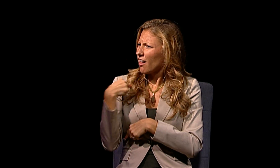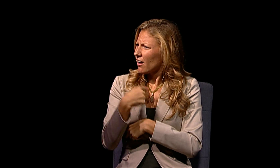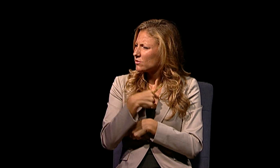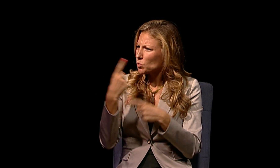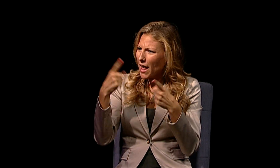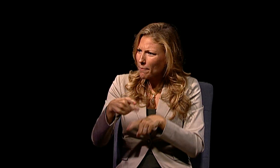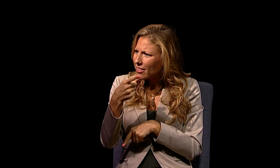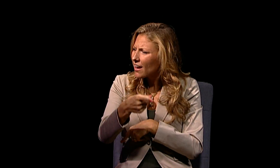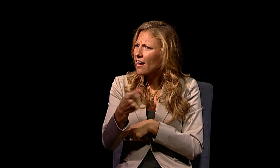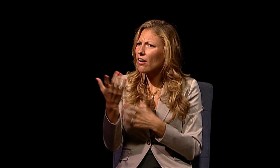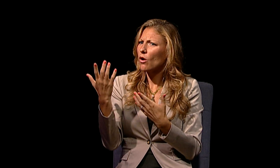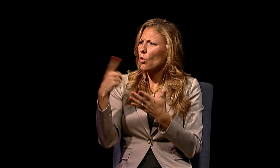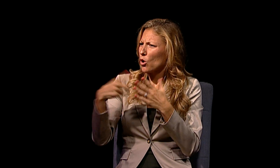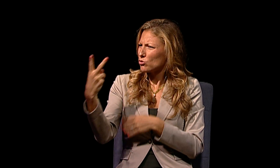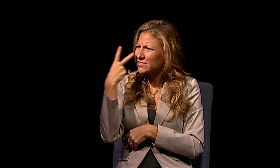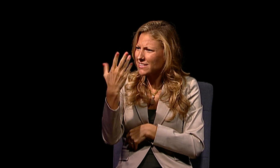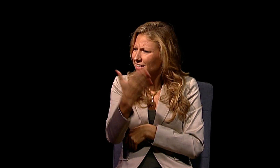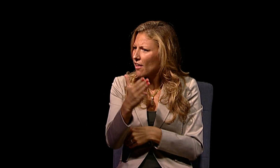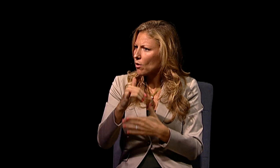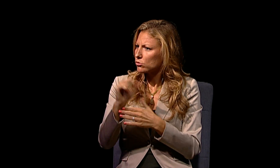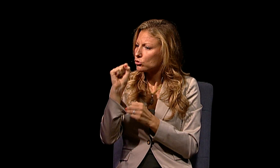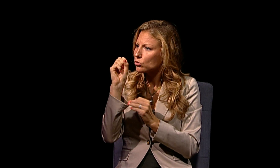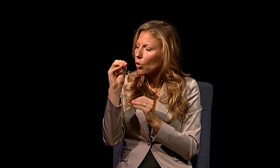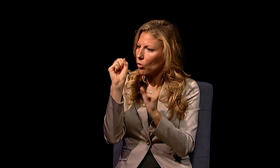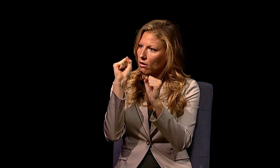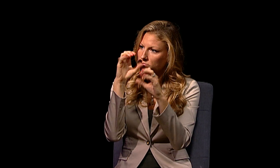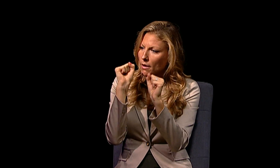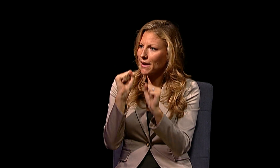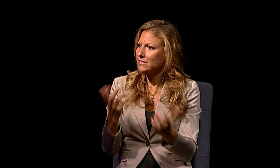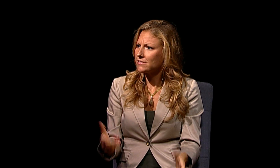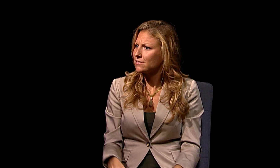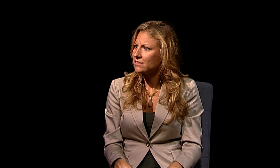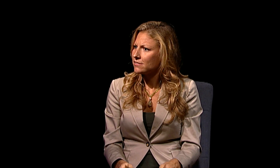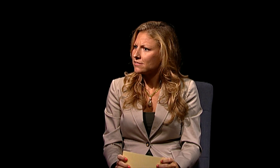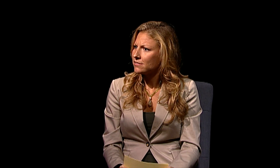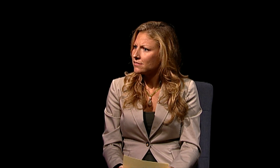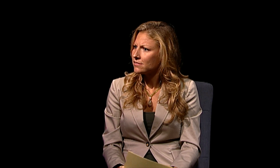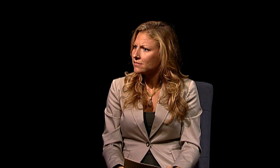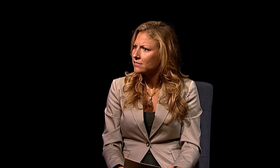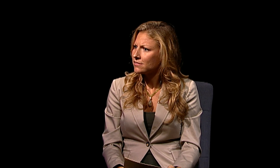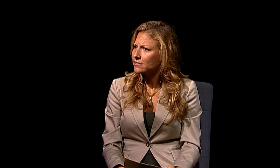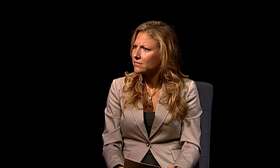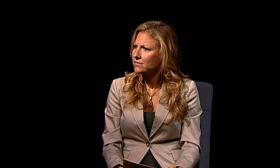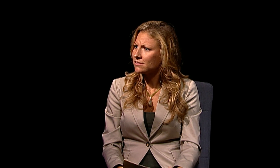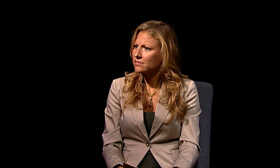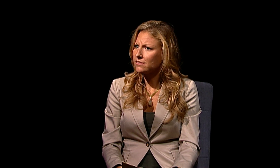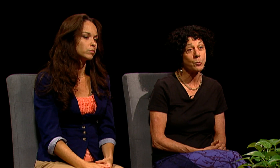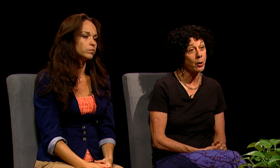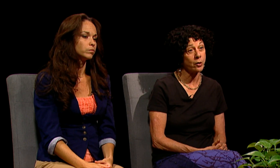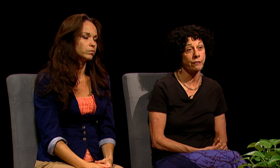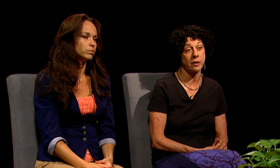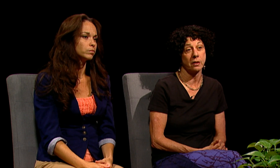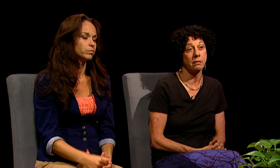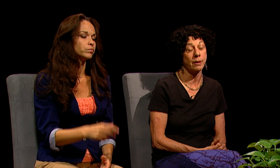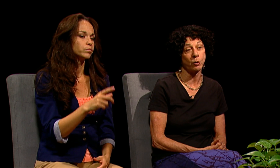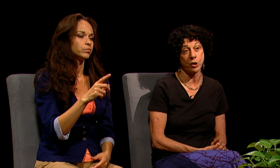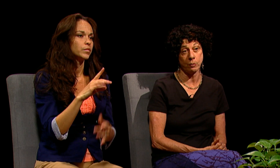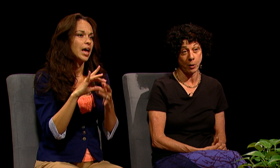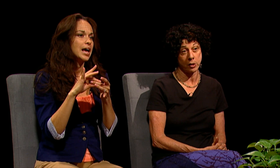CAN YOU TELL US WHAT HAPPENED THERE? WHAT DID YOU SEE THERE THAT WAS SO ALARMING? WELL, AS PART OF THE IMMIGRATION POLICY